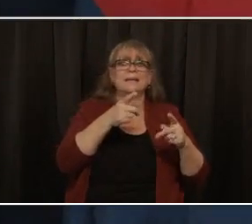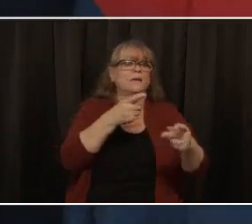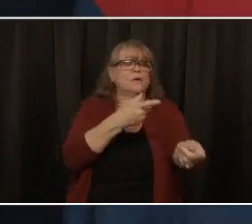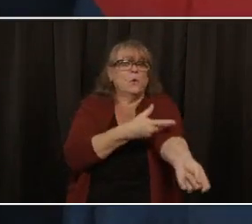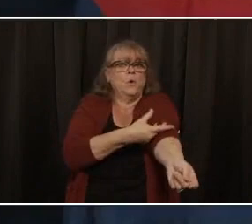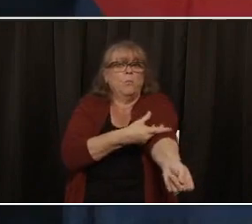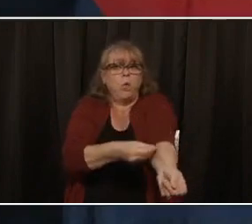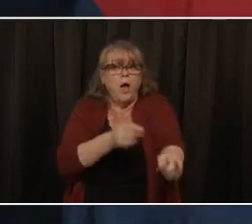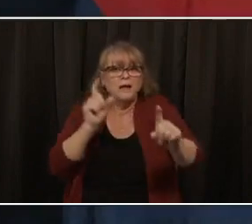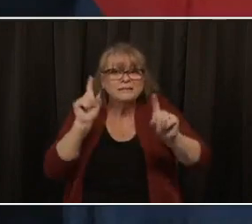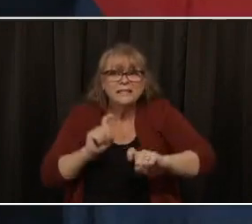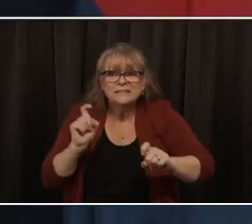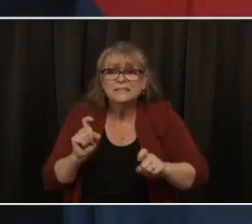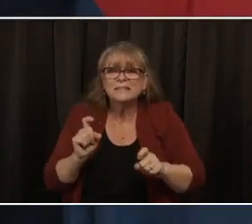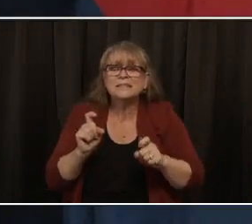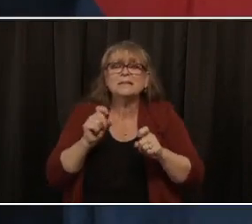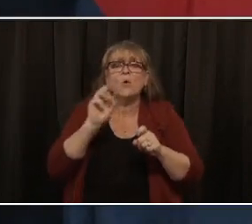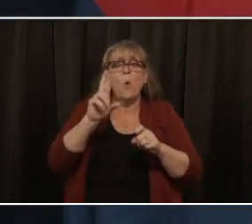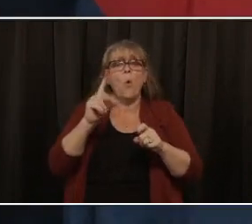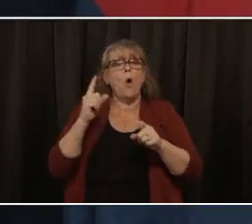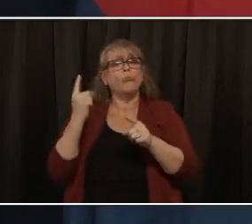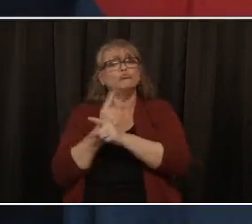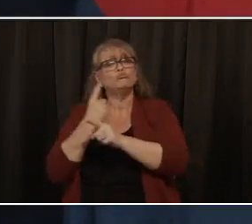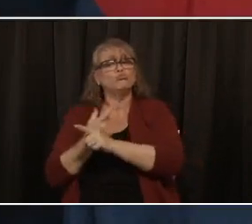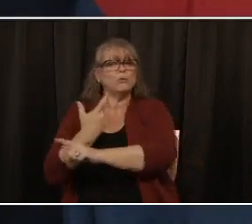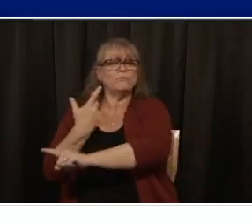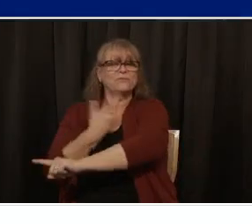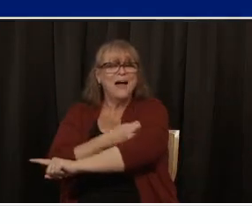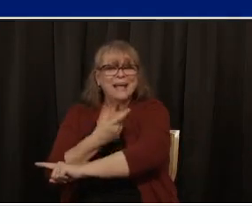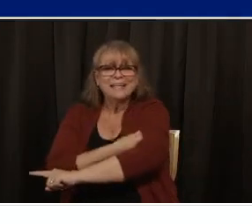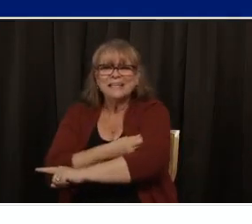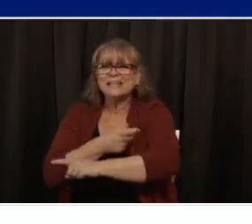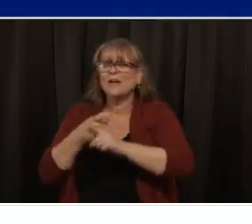pressure, there'll be people who go in and maybe they're a little dehydrated before they go in.